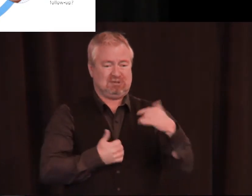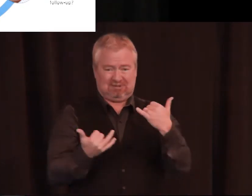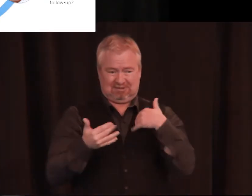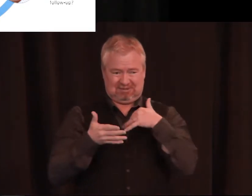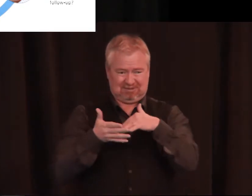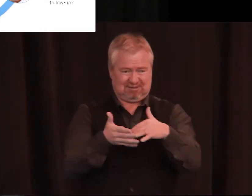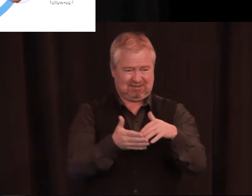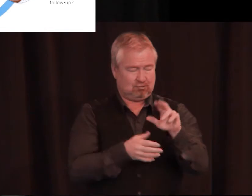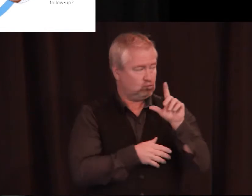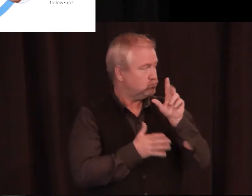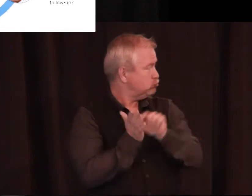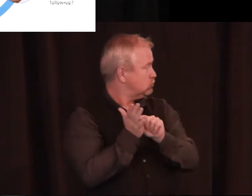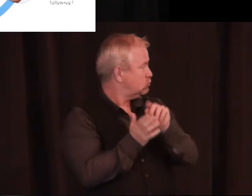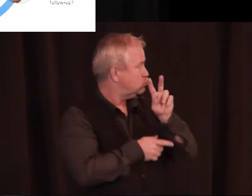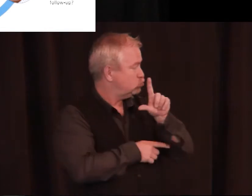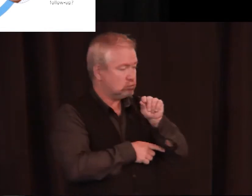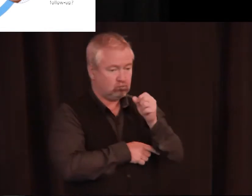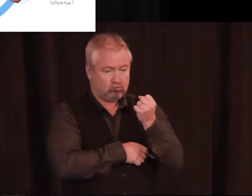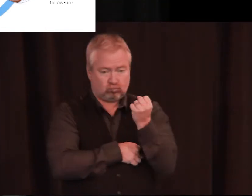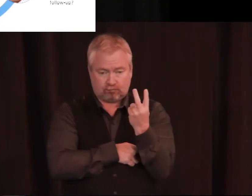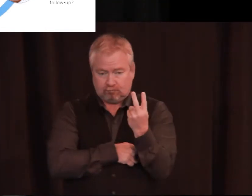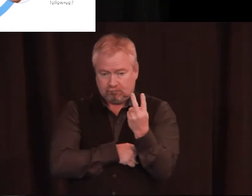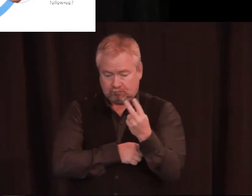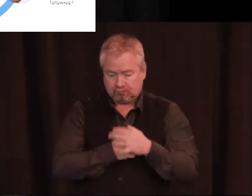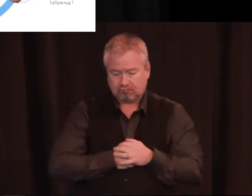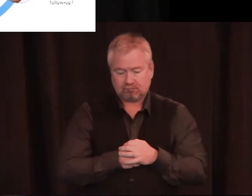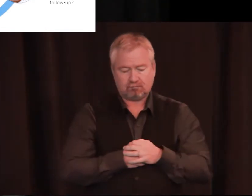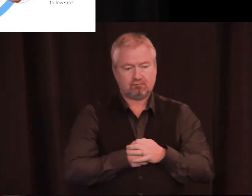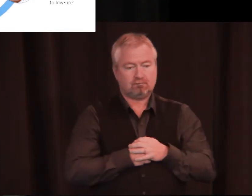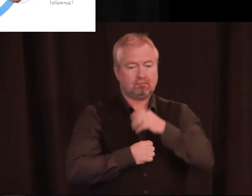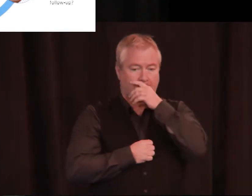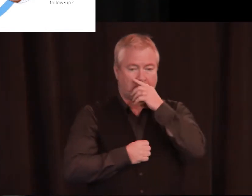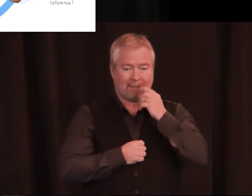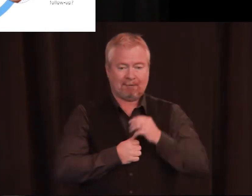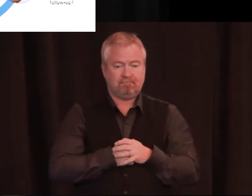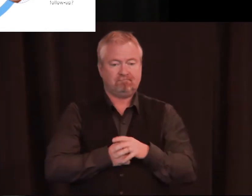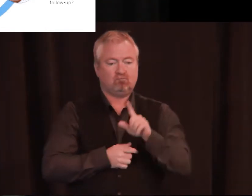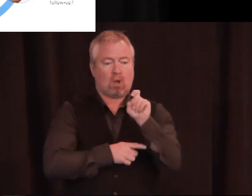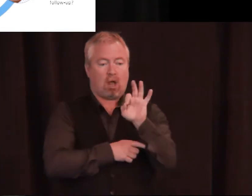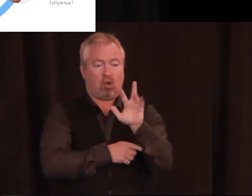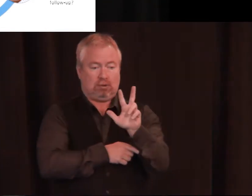we looked at 193 children who had participated in the study, our OCHL study,